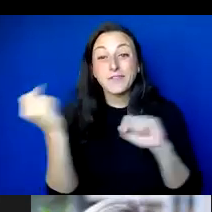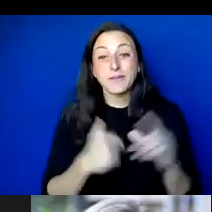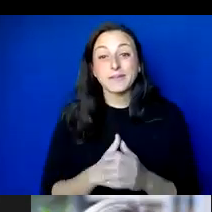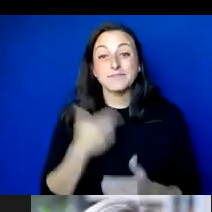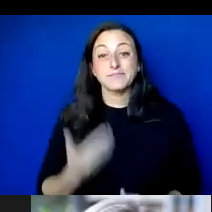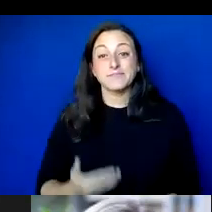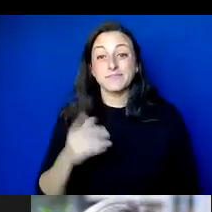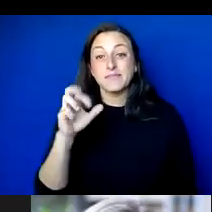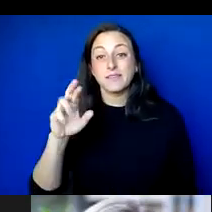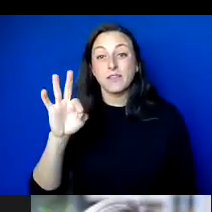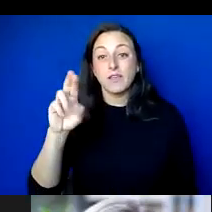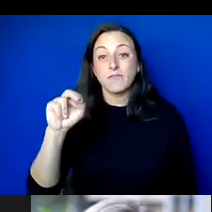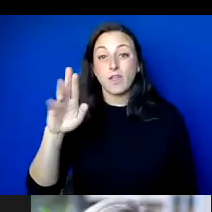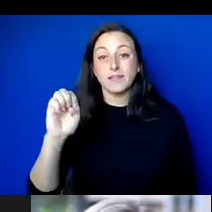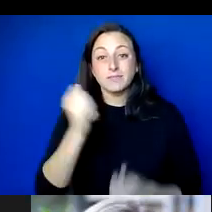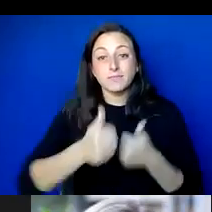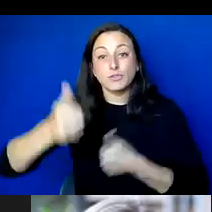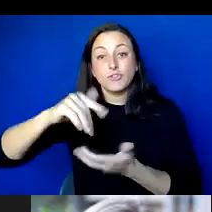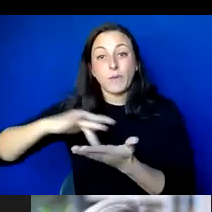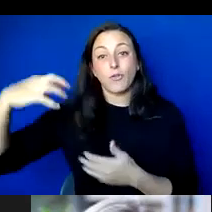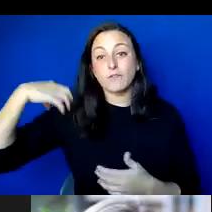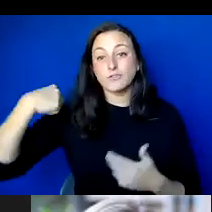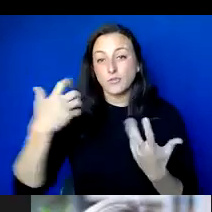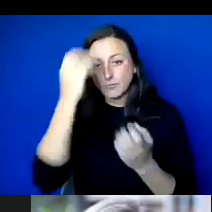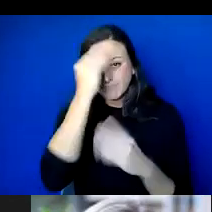I'm the Chief Medical Officer and I'd like to take a little time to tell you about our program